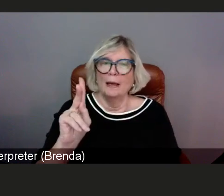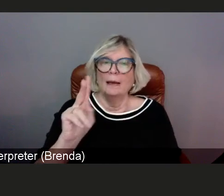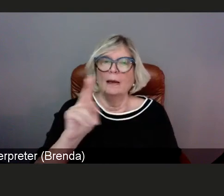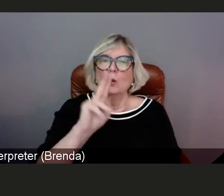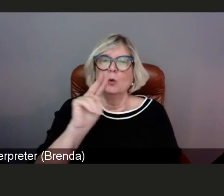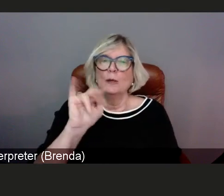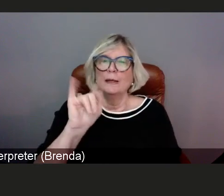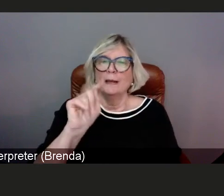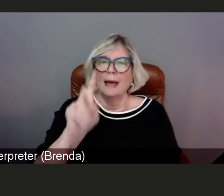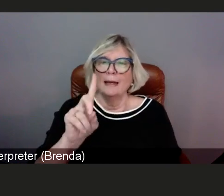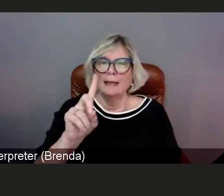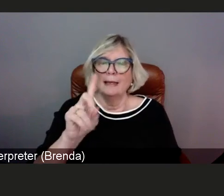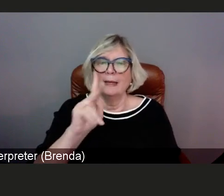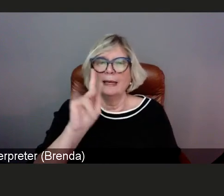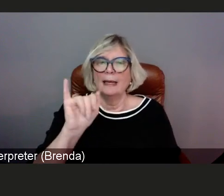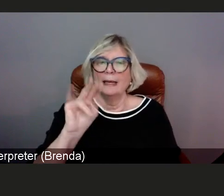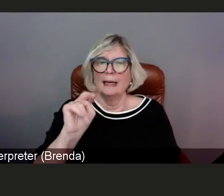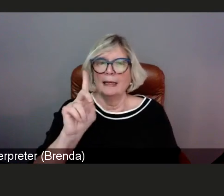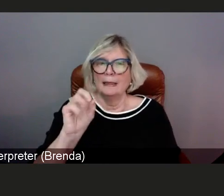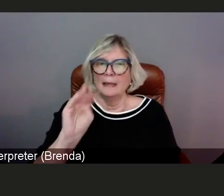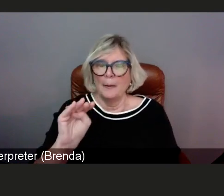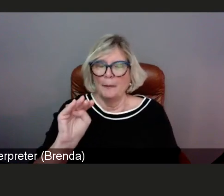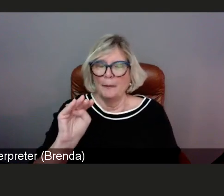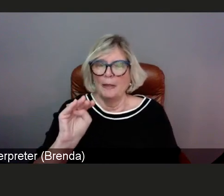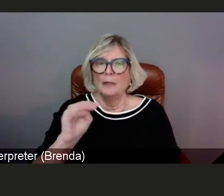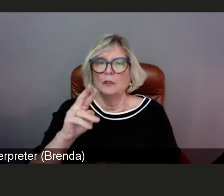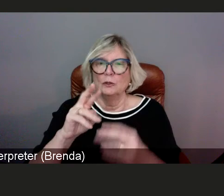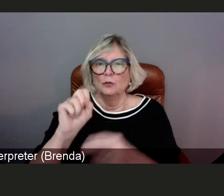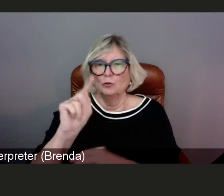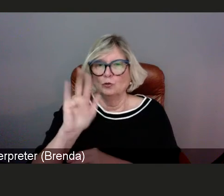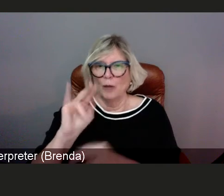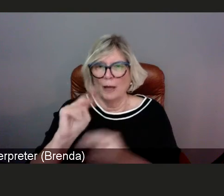The second one is B as in boy, 1351